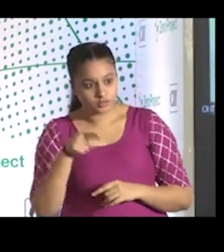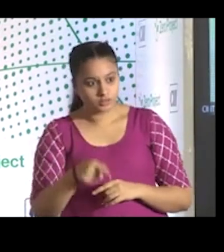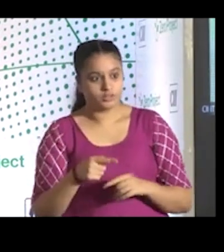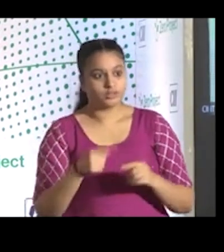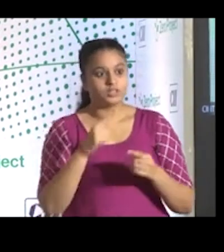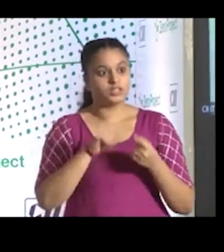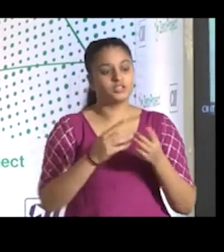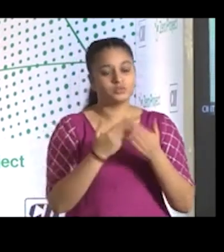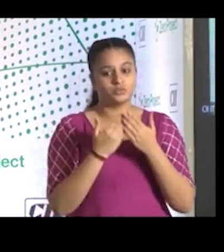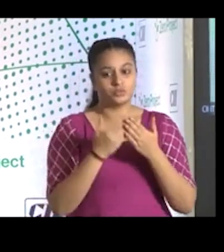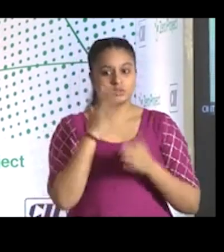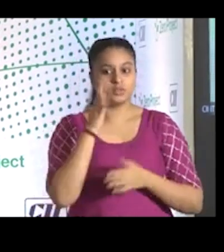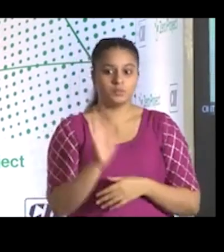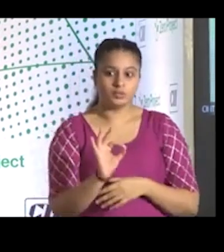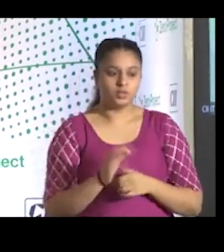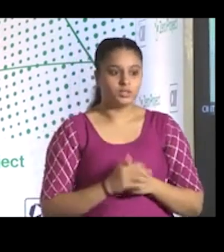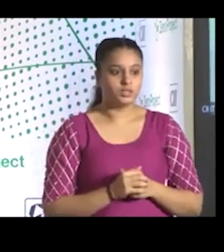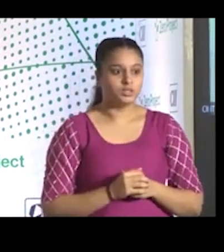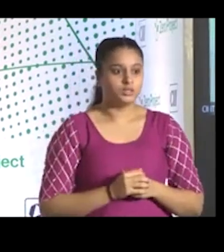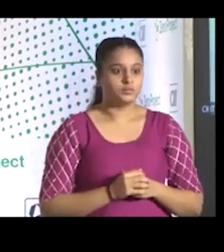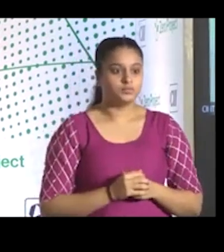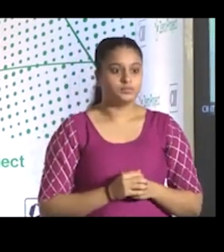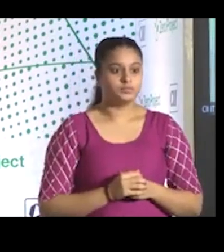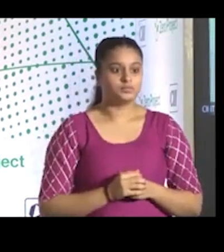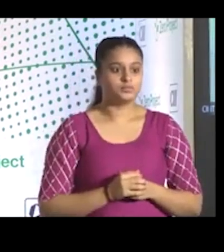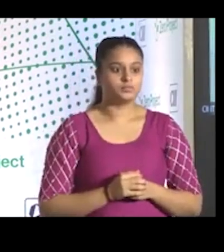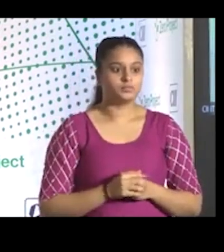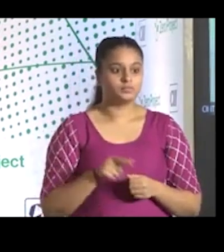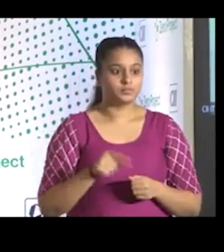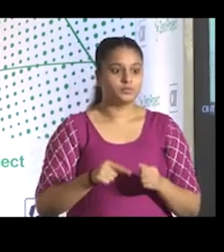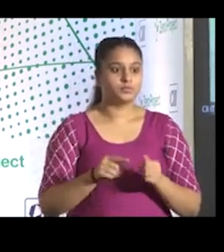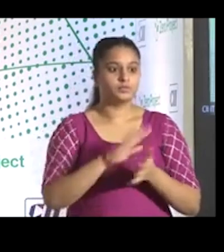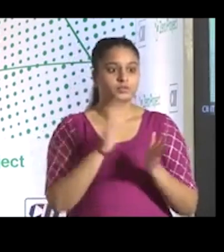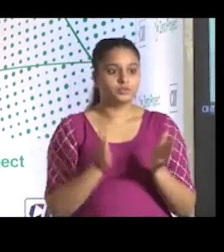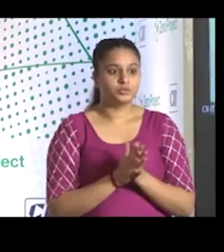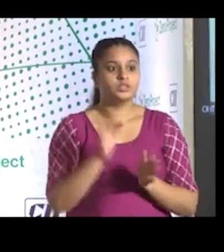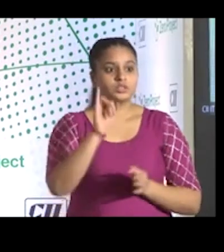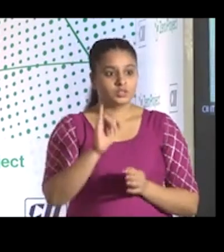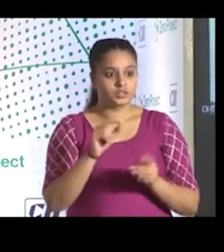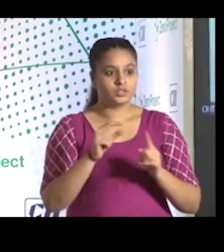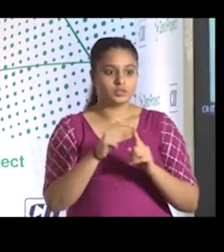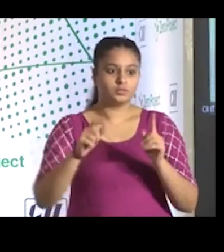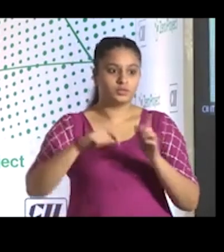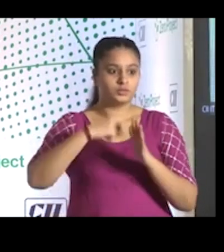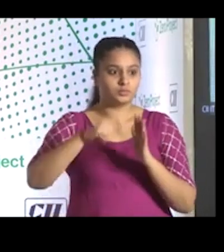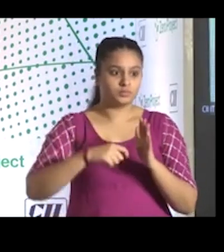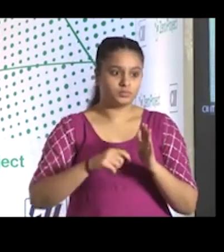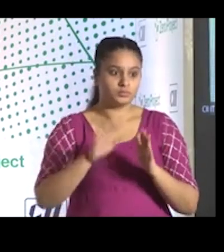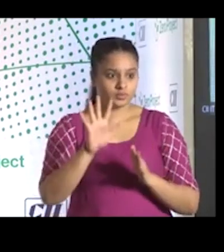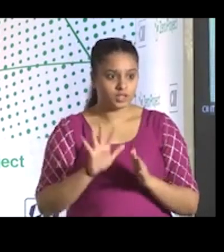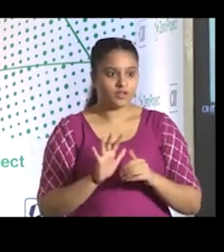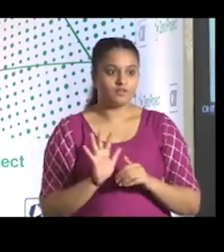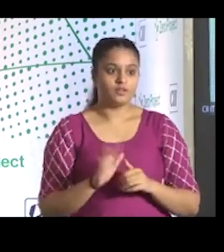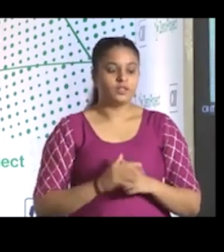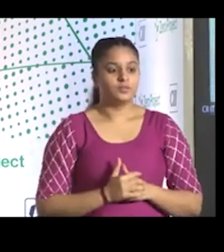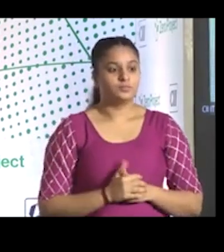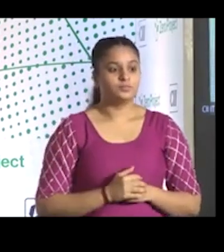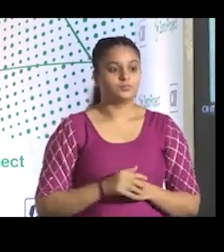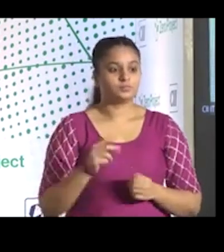So these are the six panelists that will be here on stage one after the other. So stay tuned. Bear with us.